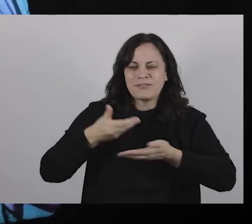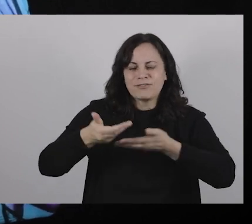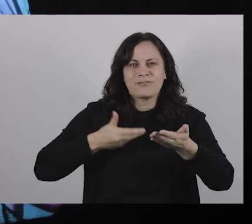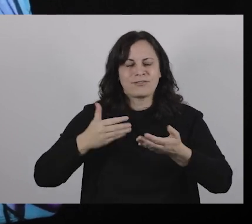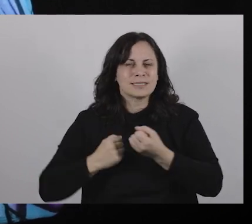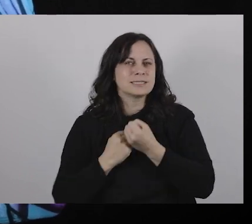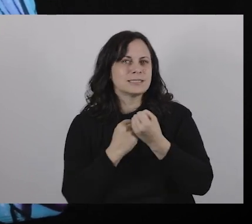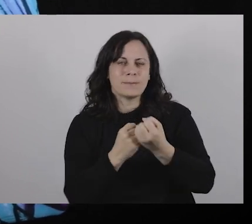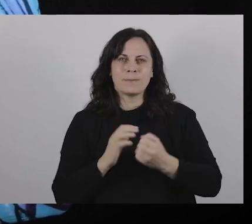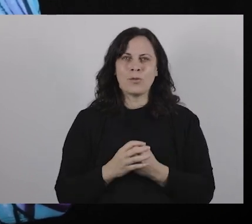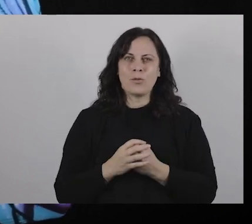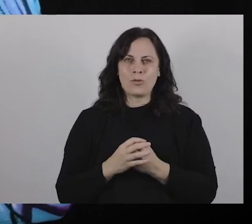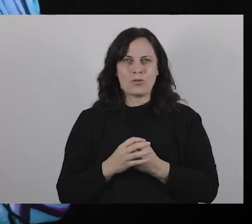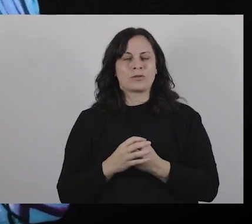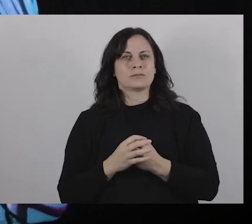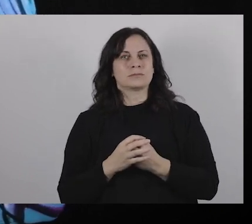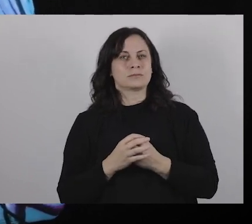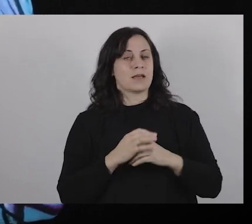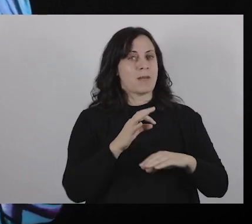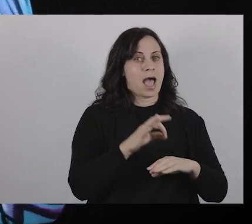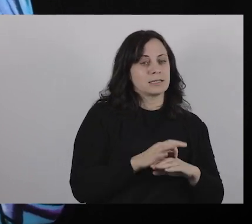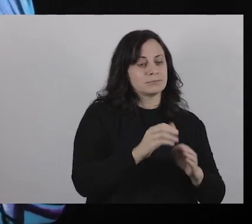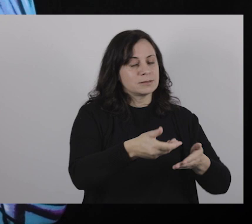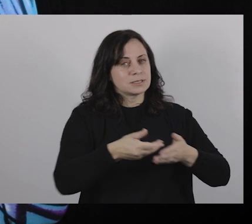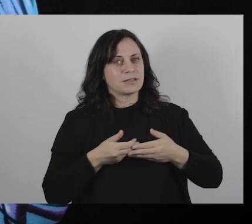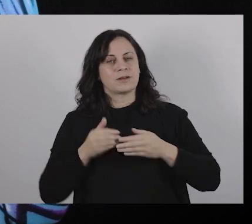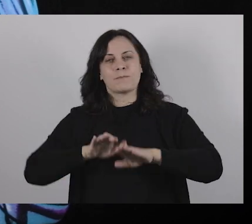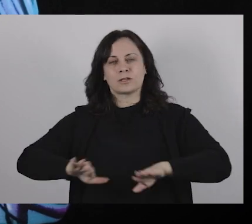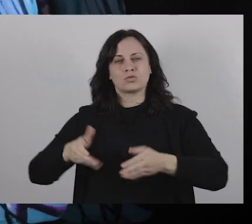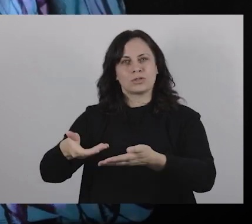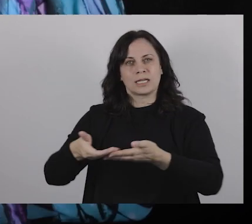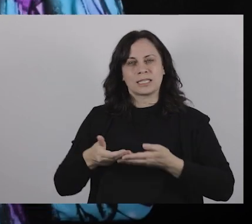the constant support — I have from my husband and my children.